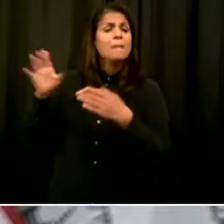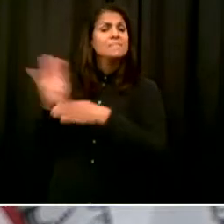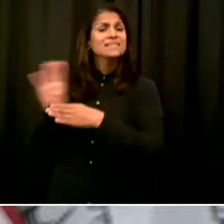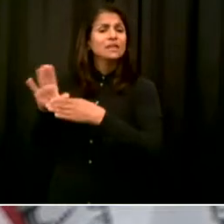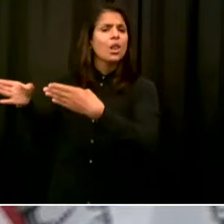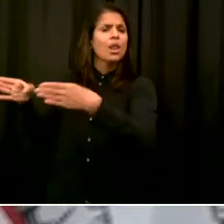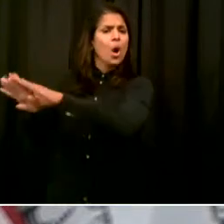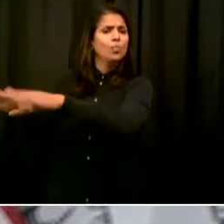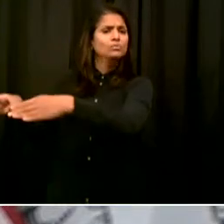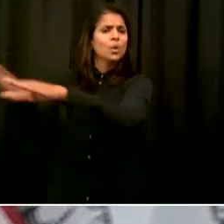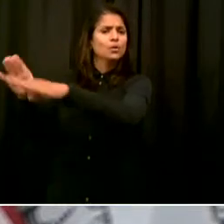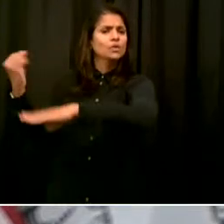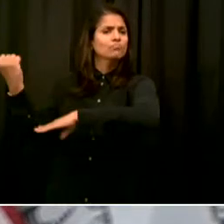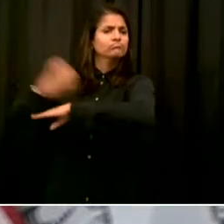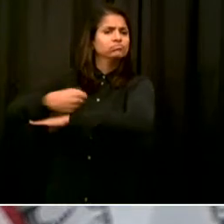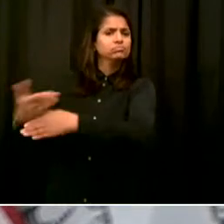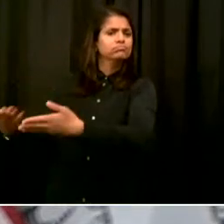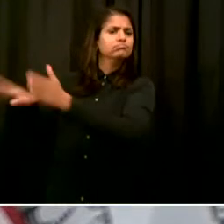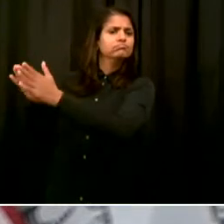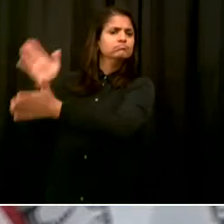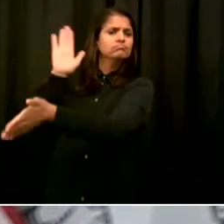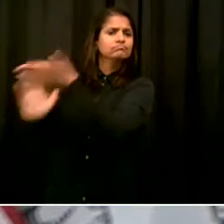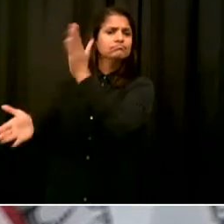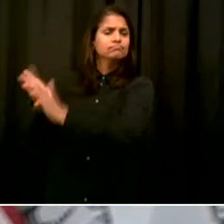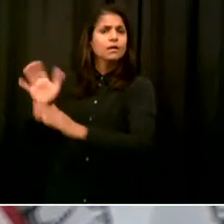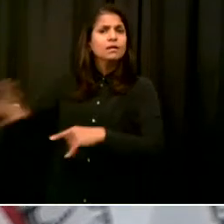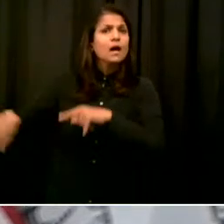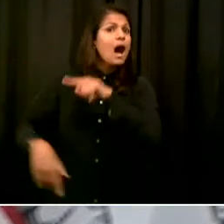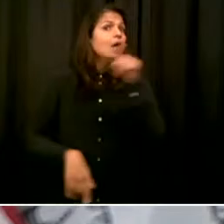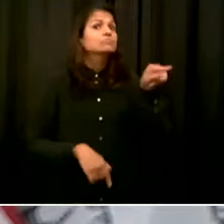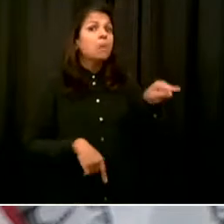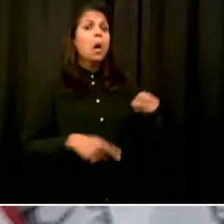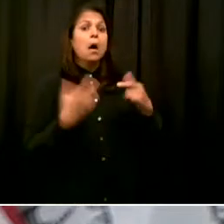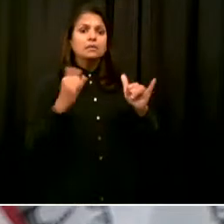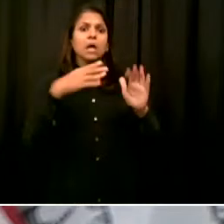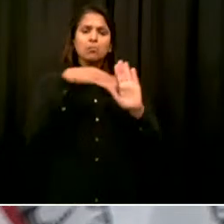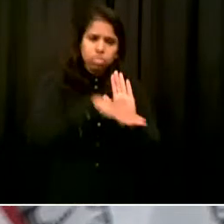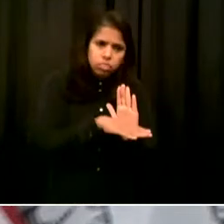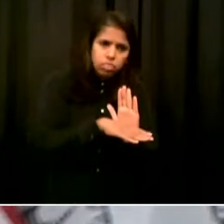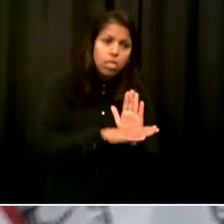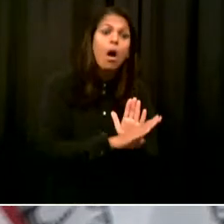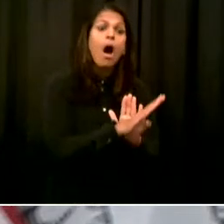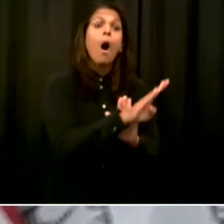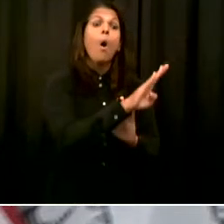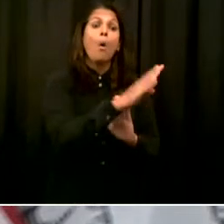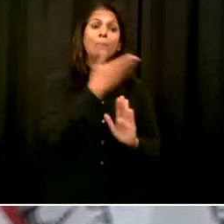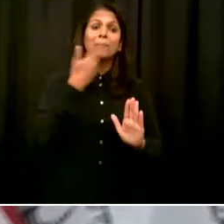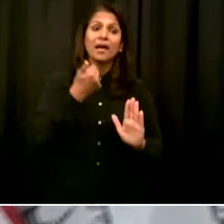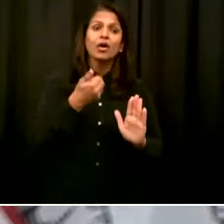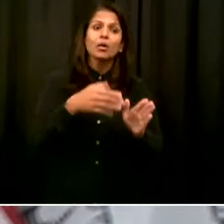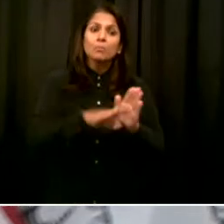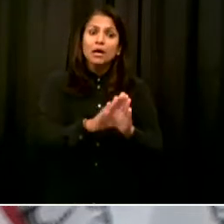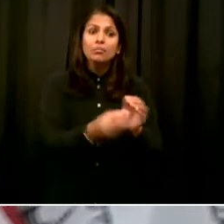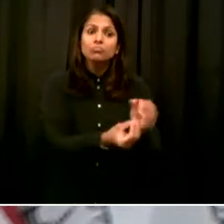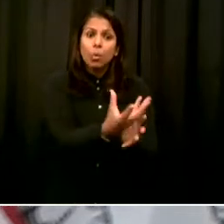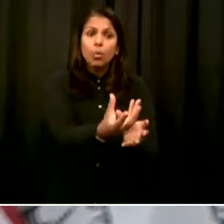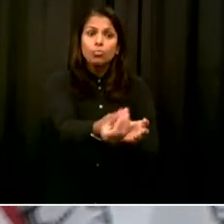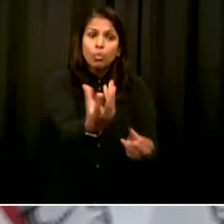CHANCE TO COME BACK. . THE E MB ONE FACTOR THAT WOULD HELP THEM